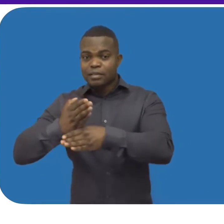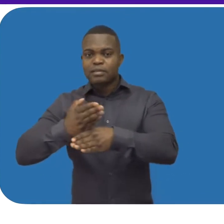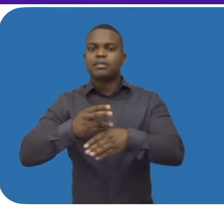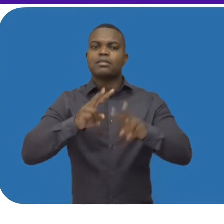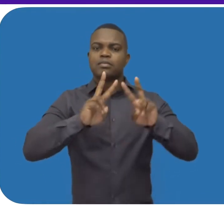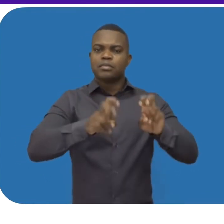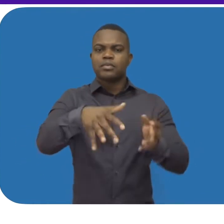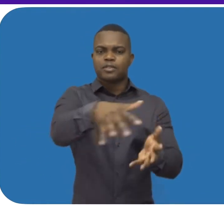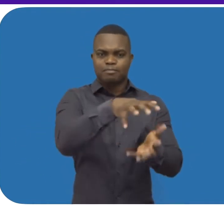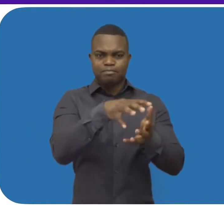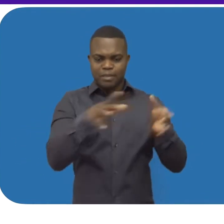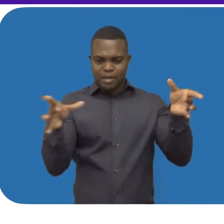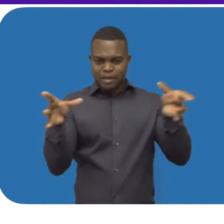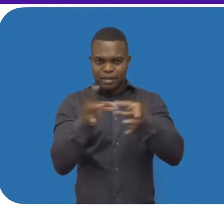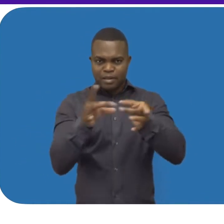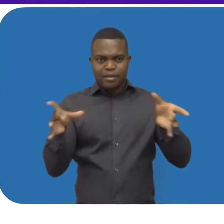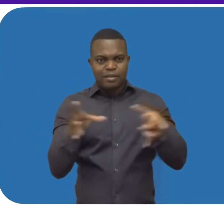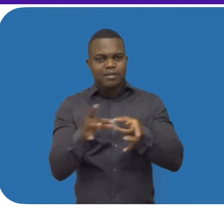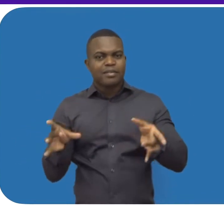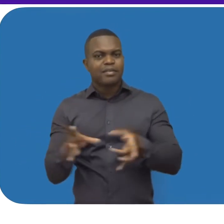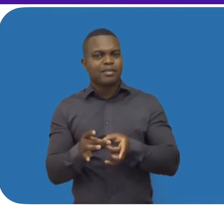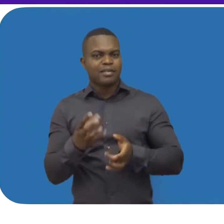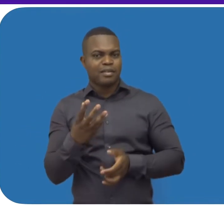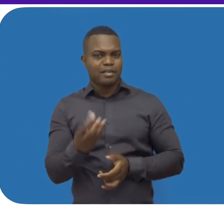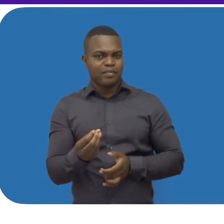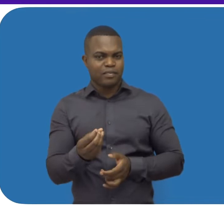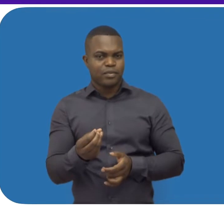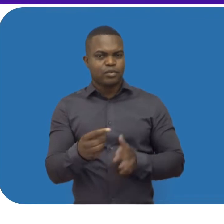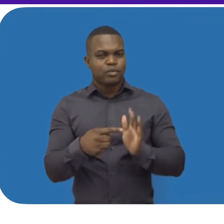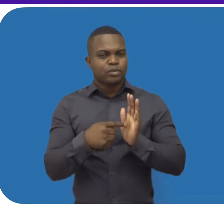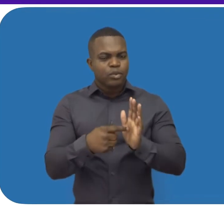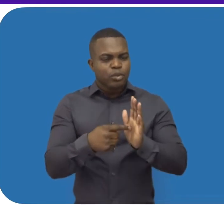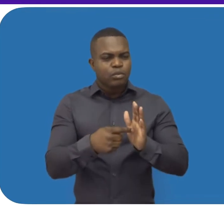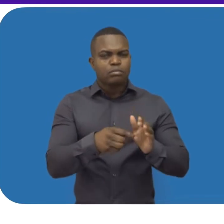except this time, it identifies all the corpora that include this task.